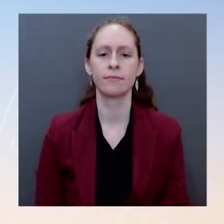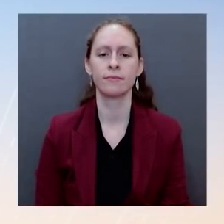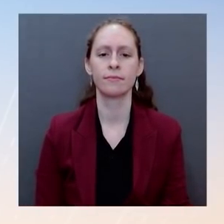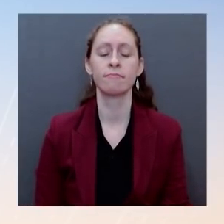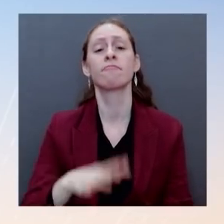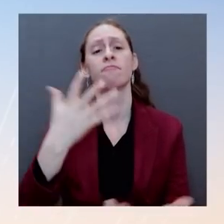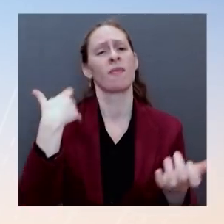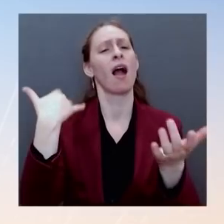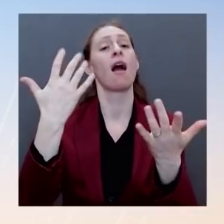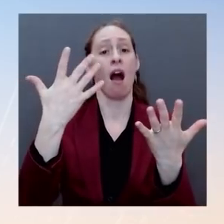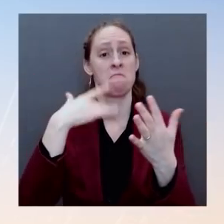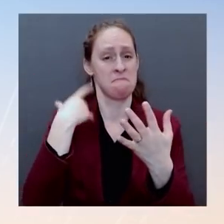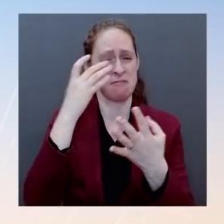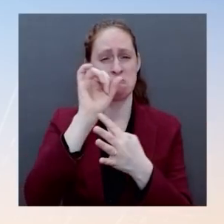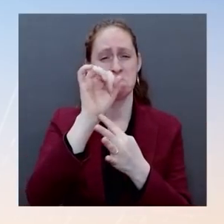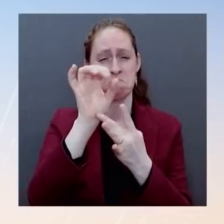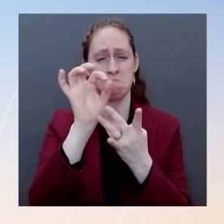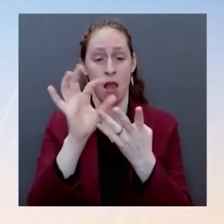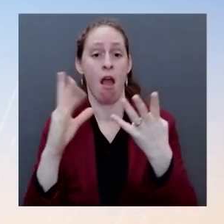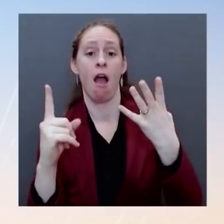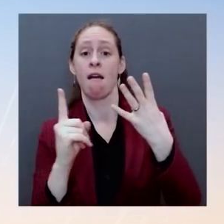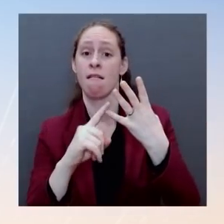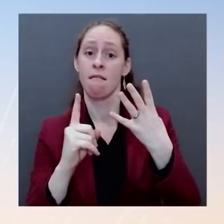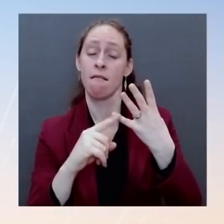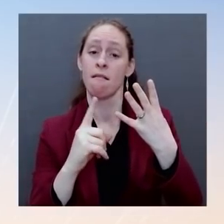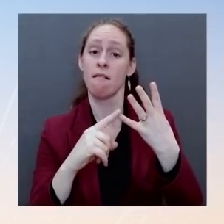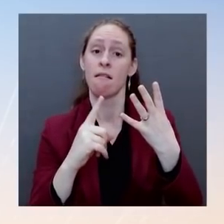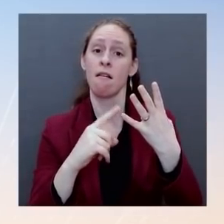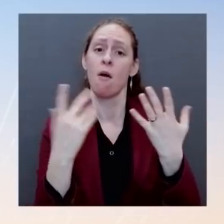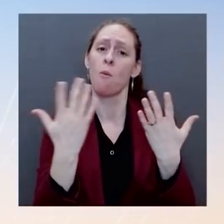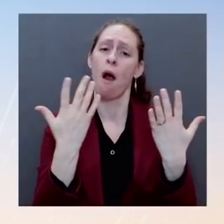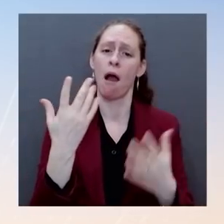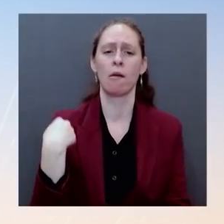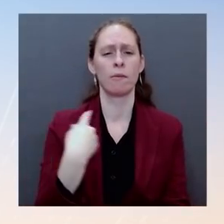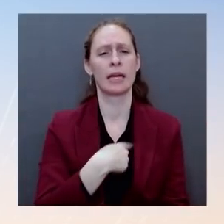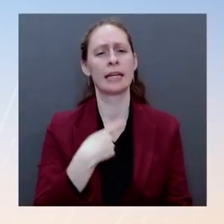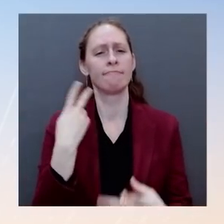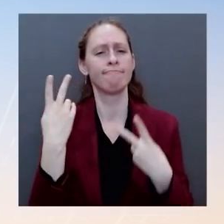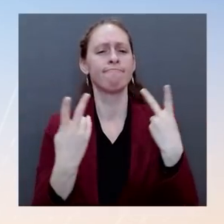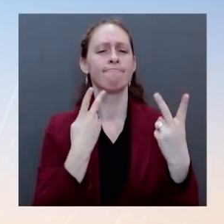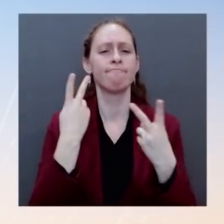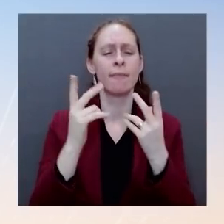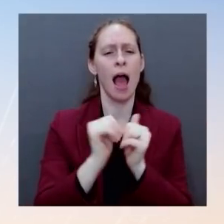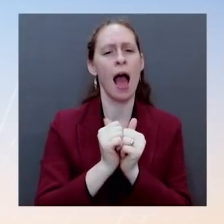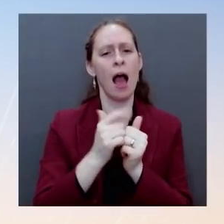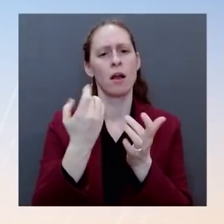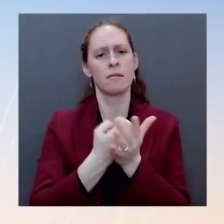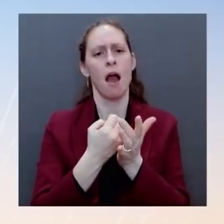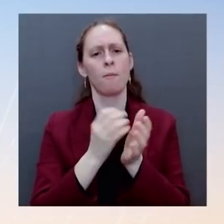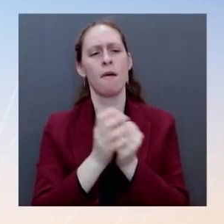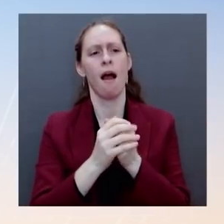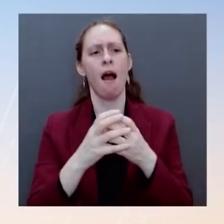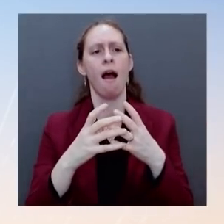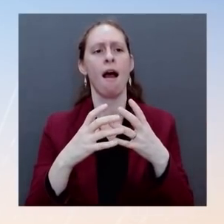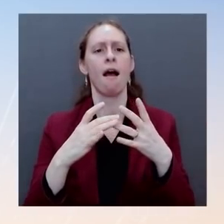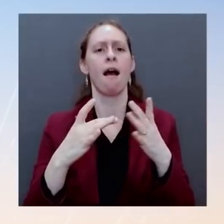overall growth, as well as the labor market -- we are well positioned to attack the challenges of prices and costs head on.